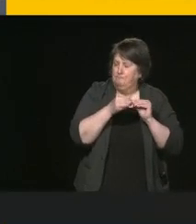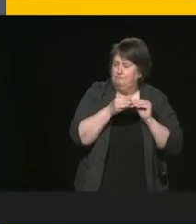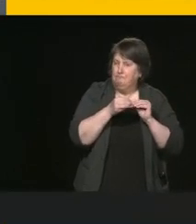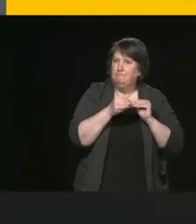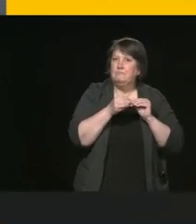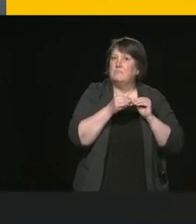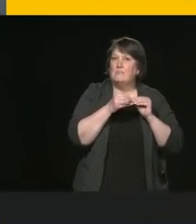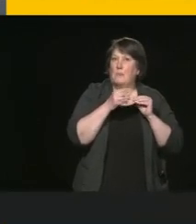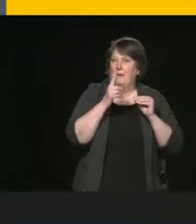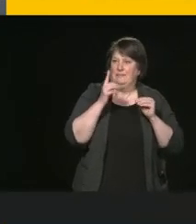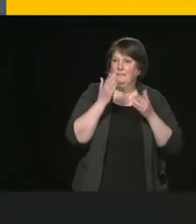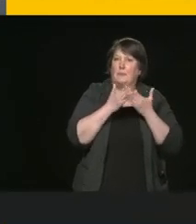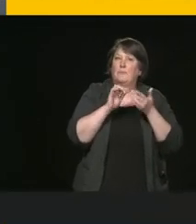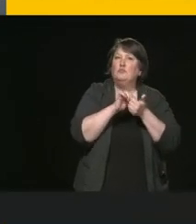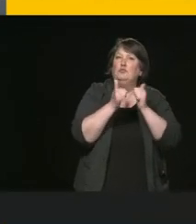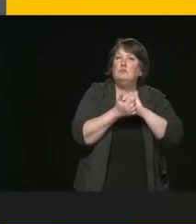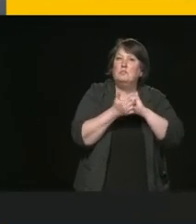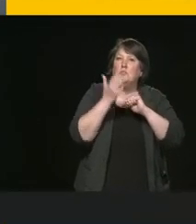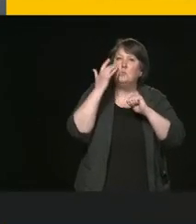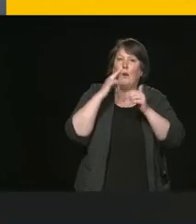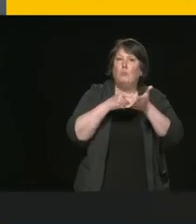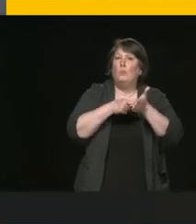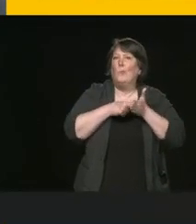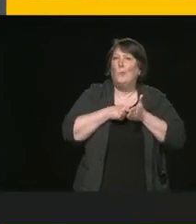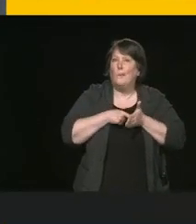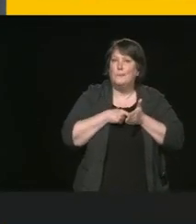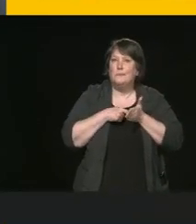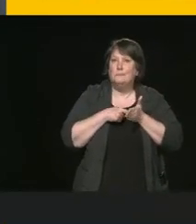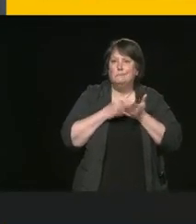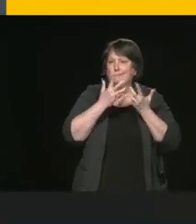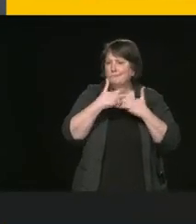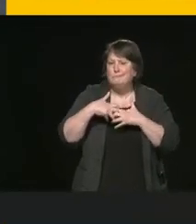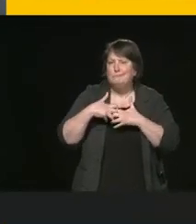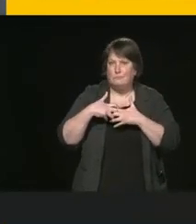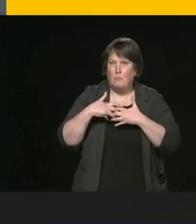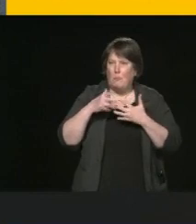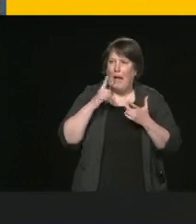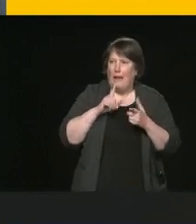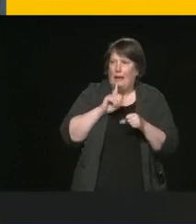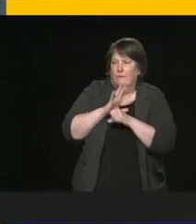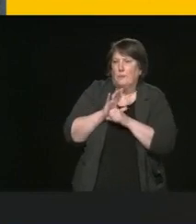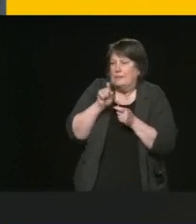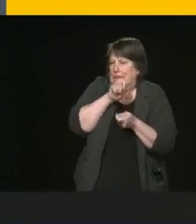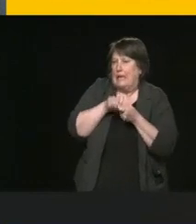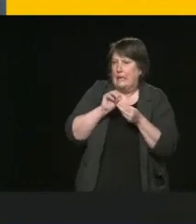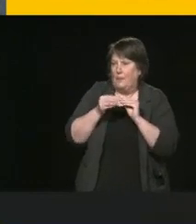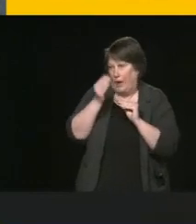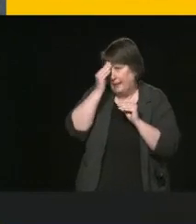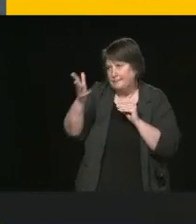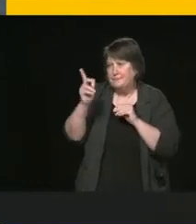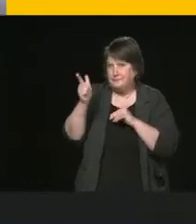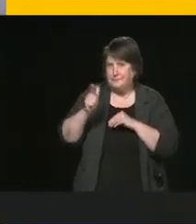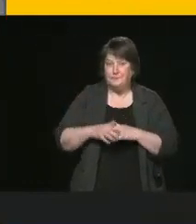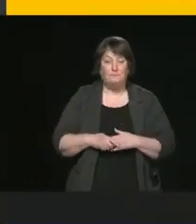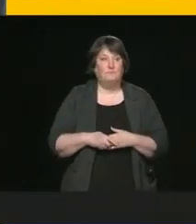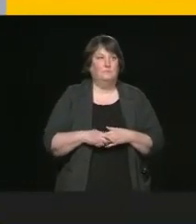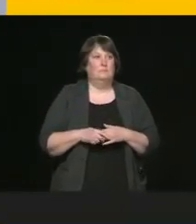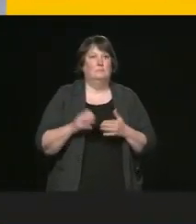EVEN FOR ME, SOME OF THOSE CHANGES BECAUSE OF LOGISTICAL REQUIREMENTS, WE'LL DEFINITELY